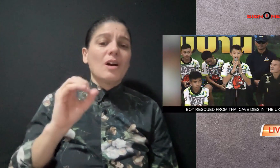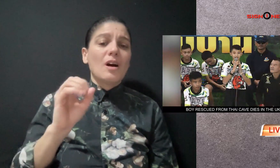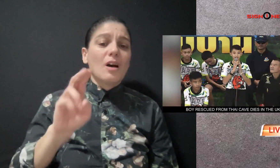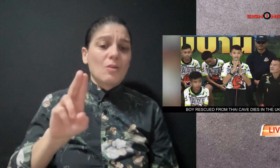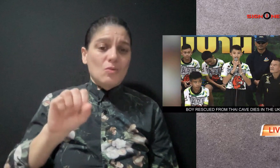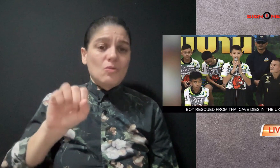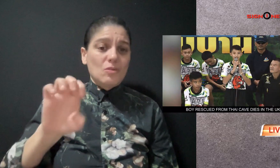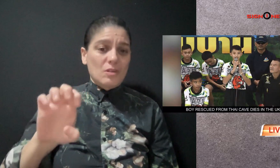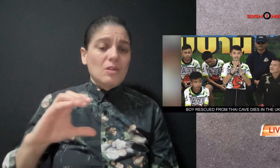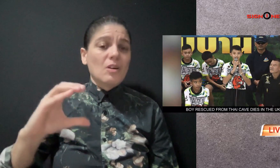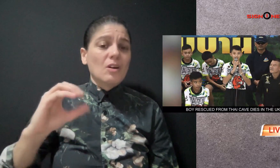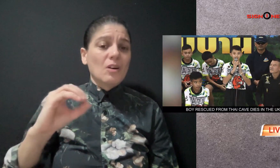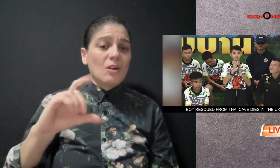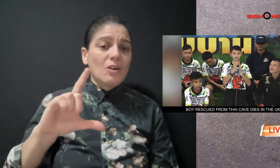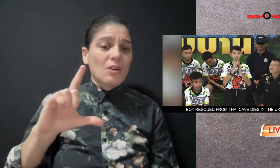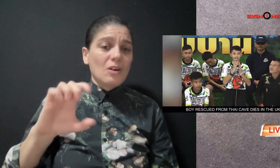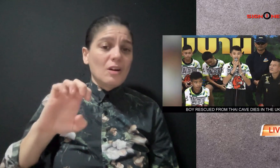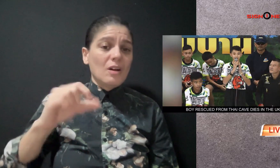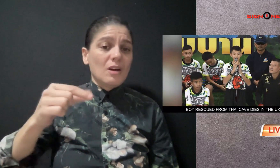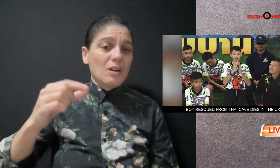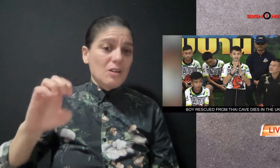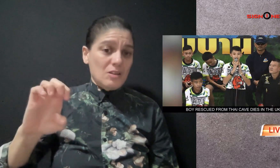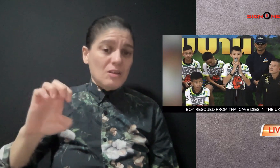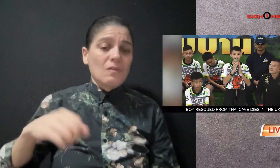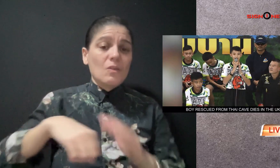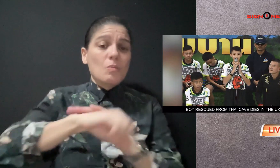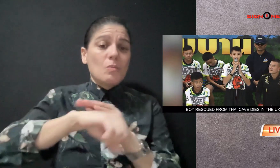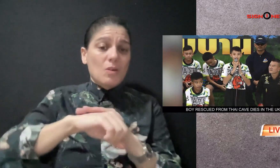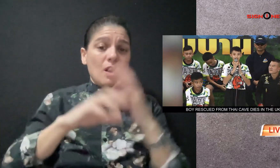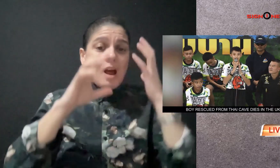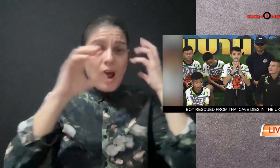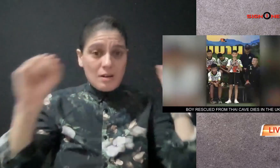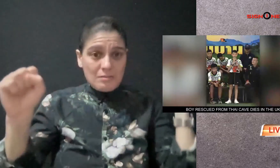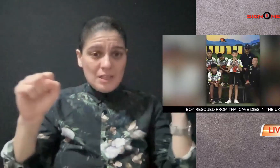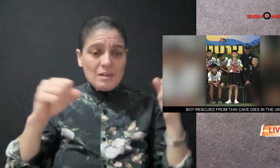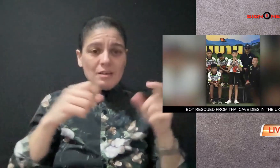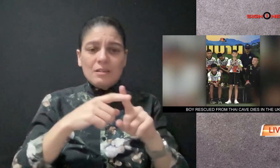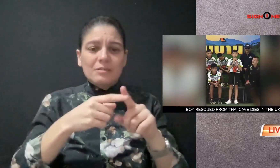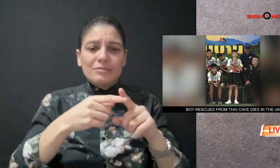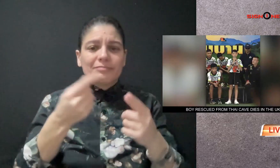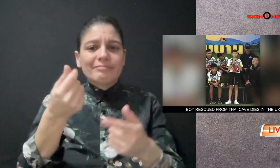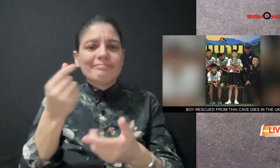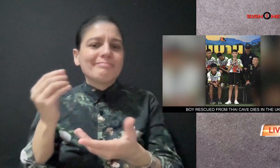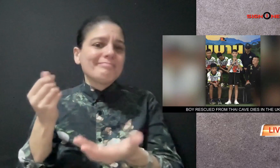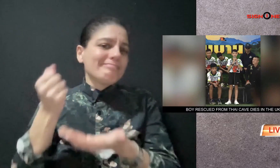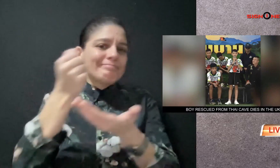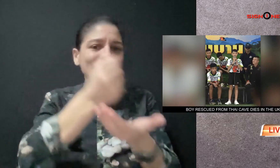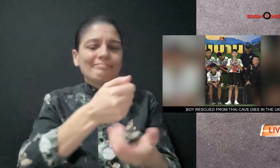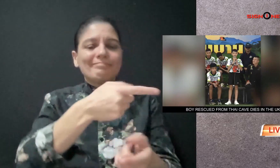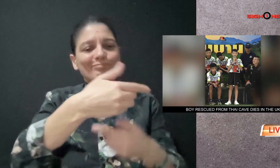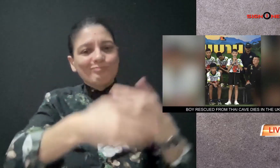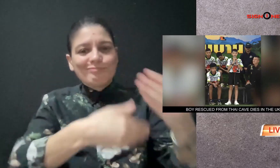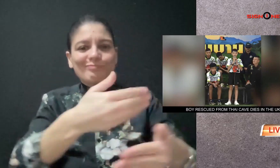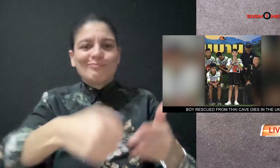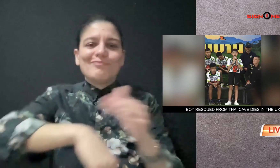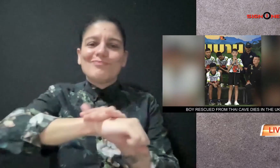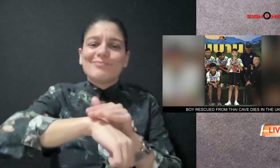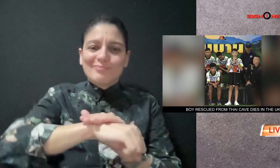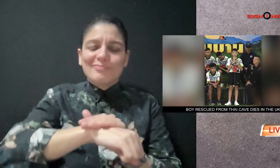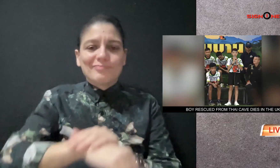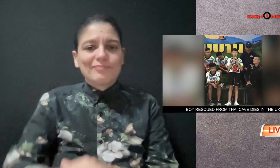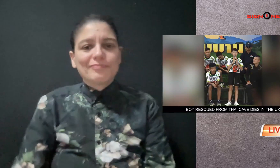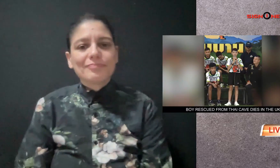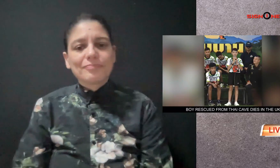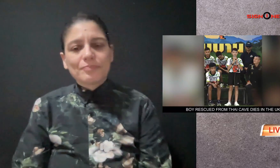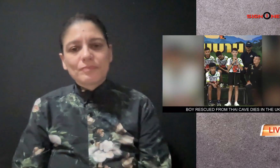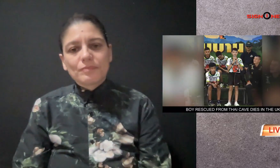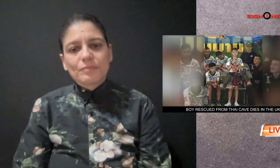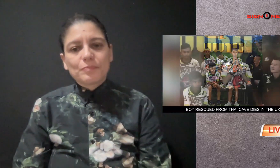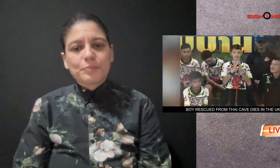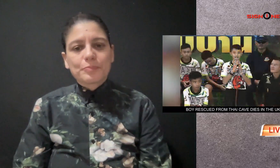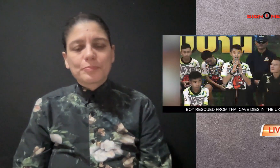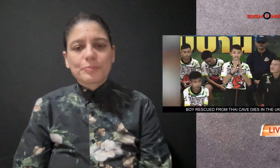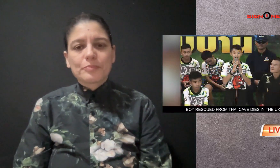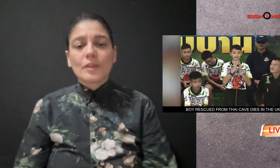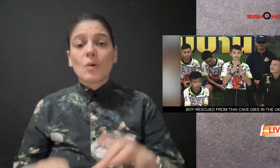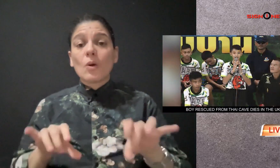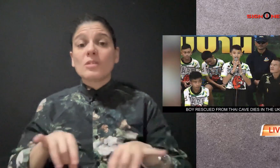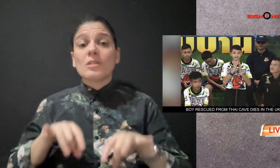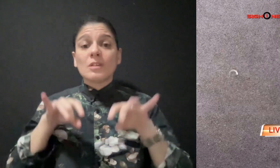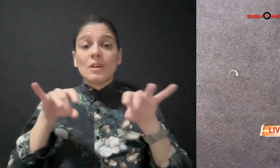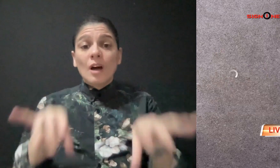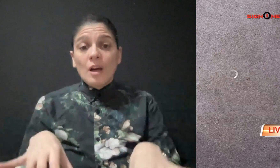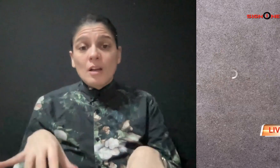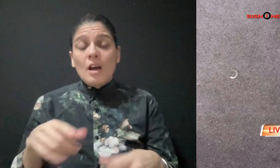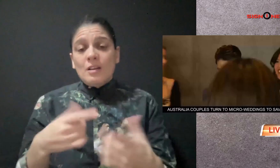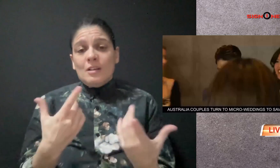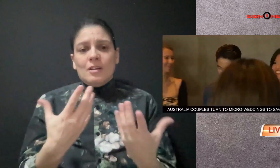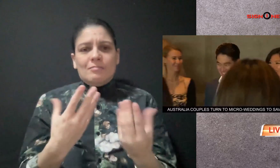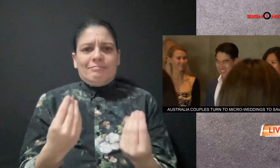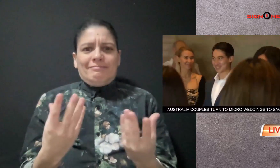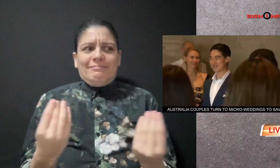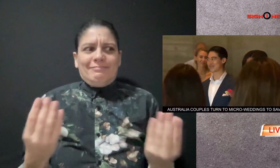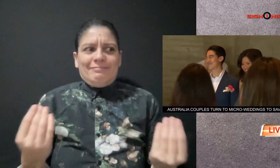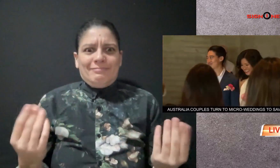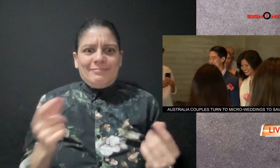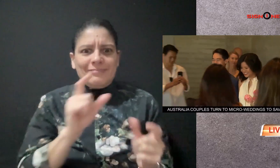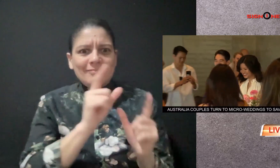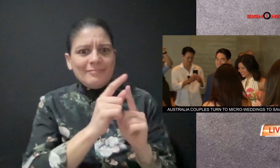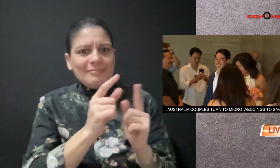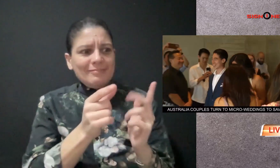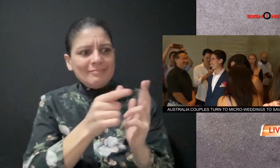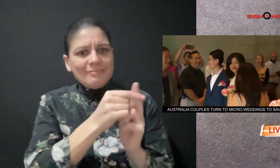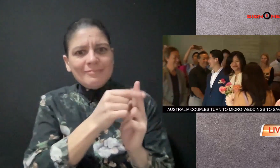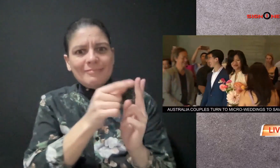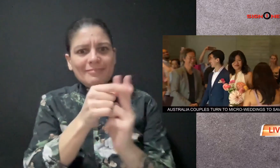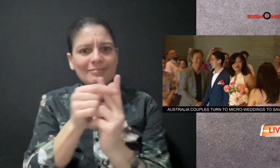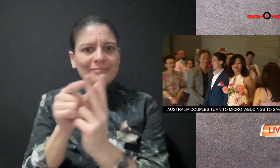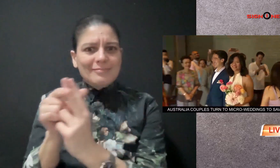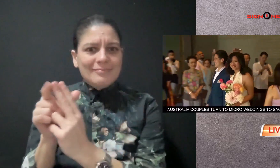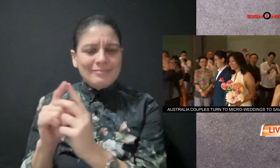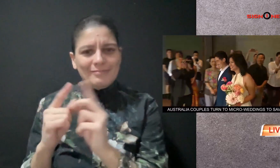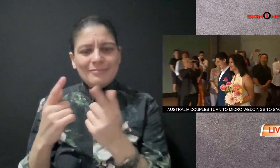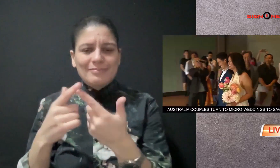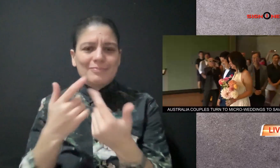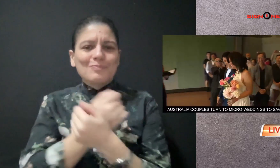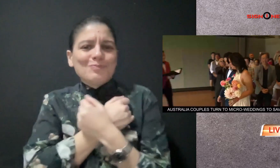football Academy on a football scholarship in Australia many couples are turning to micro-weddings